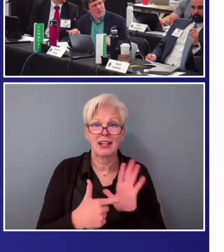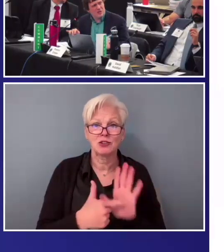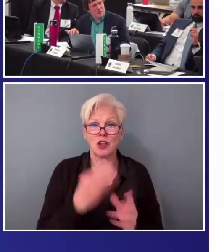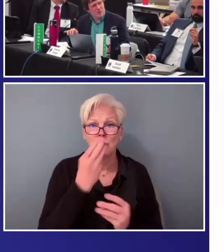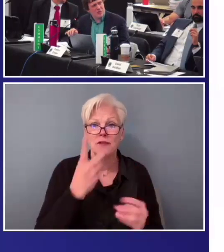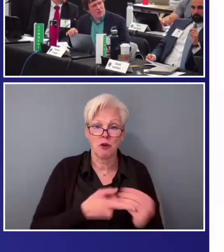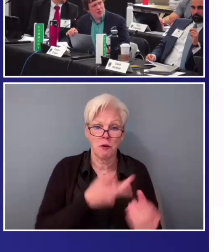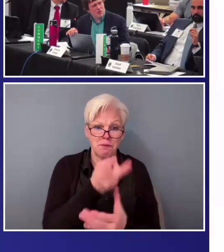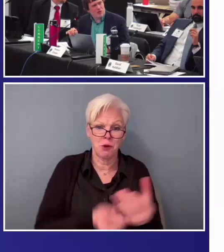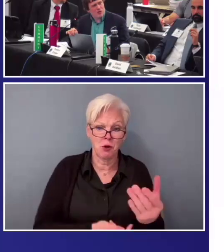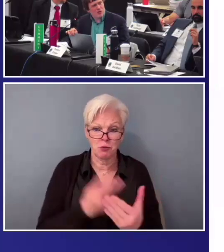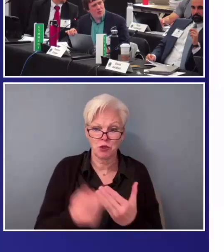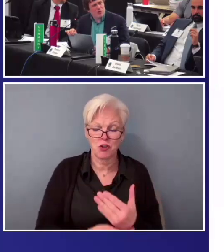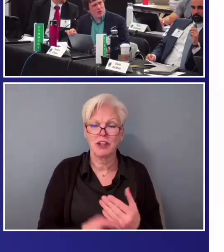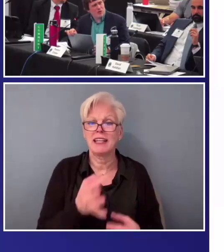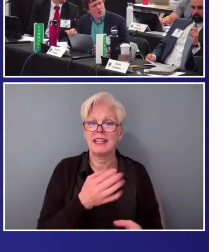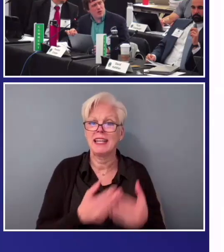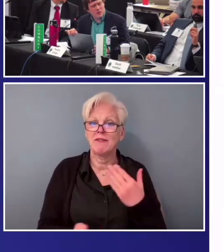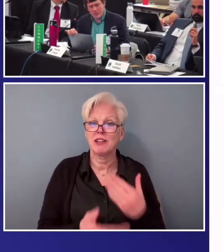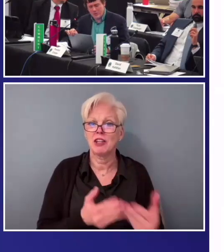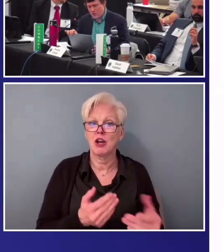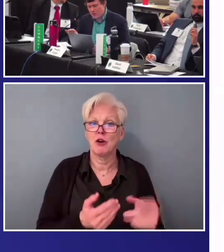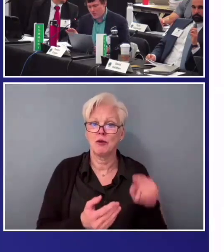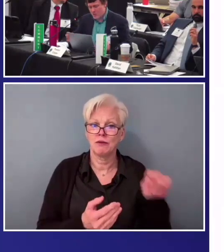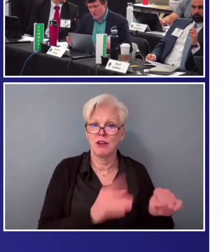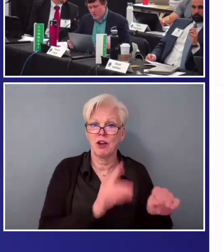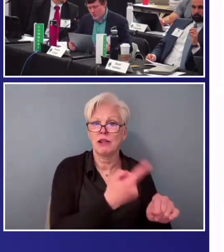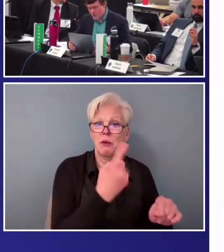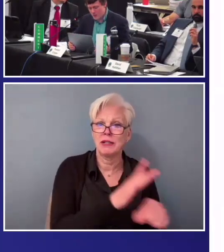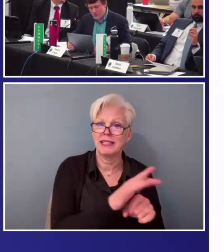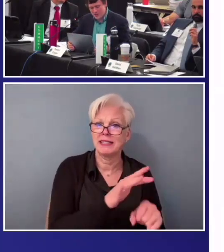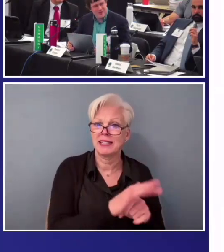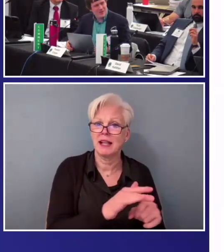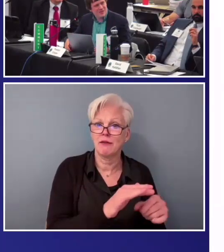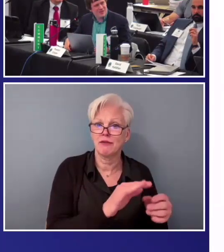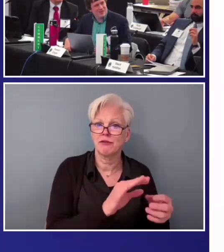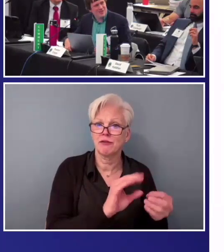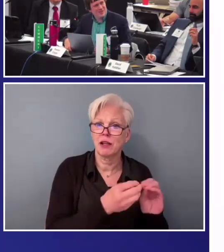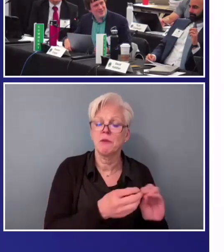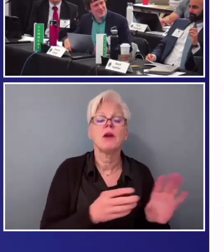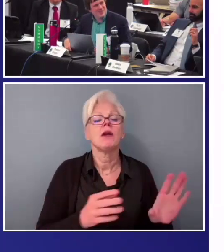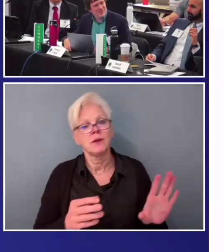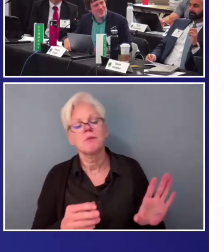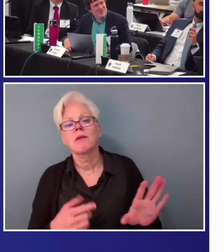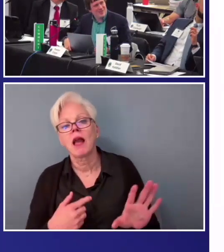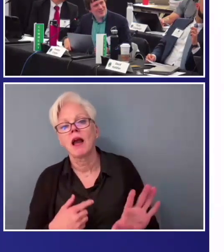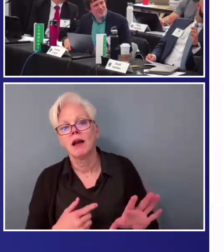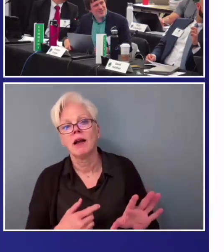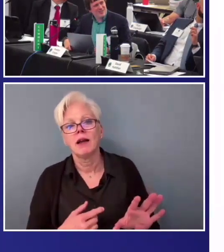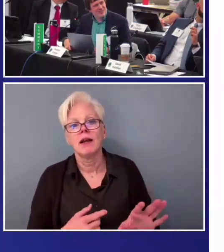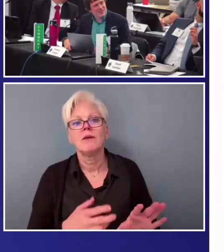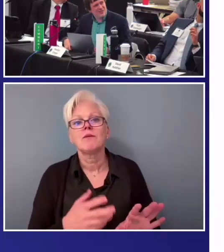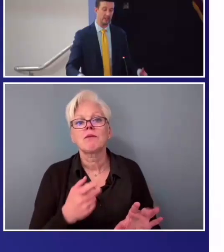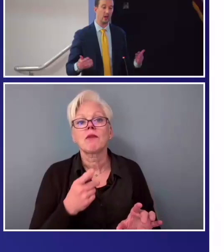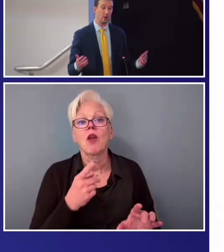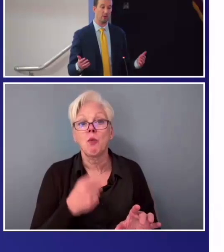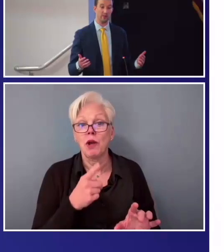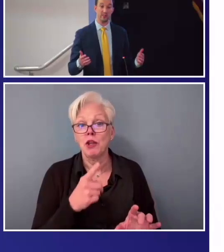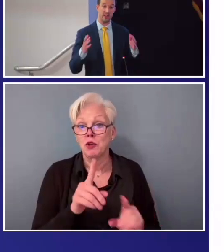sample for the -- for one that's reliable? I'm sorry, I'm not explaining this well. I would classify the question -- the class of questions you're bringing up are these